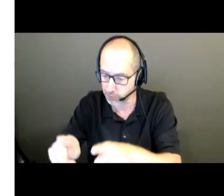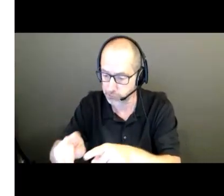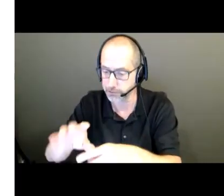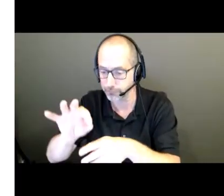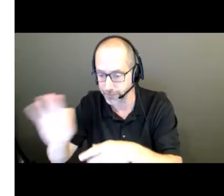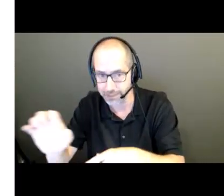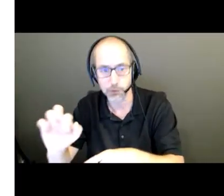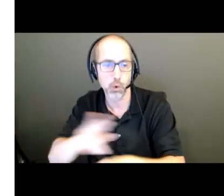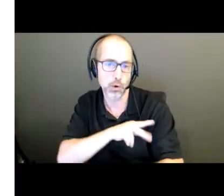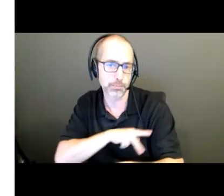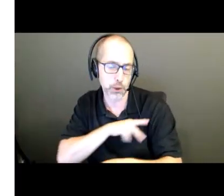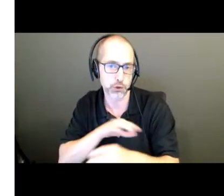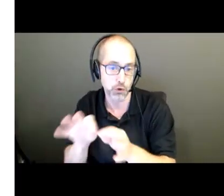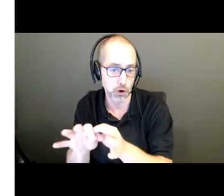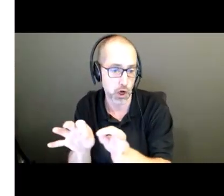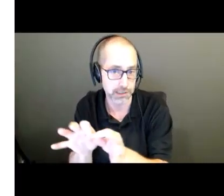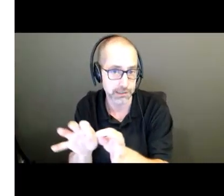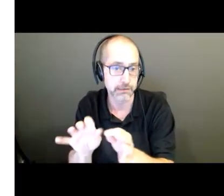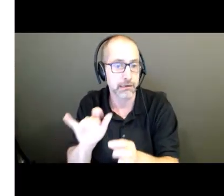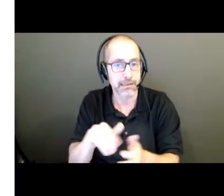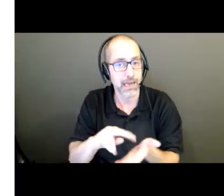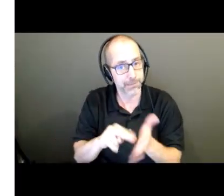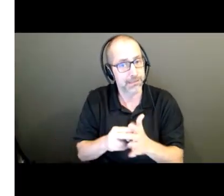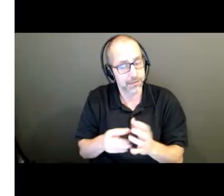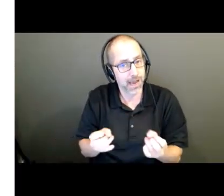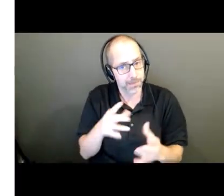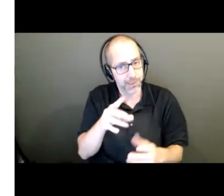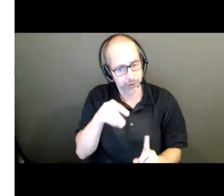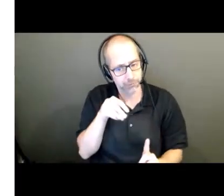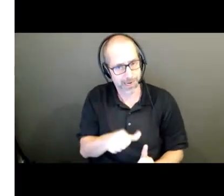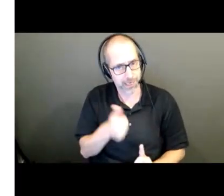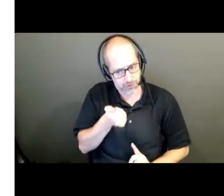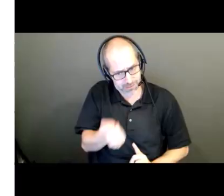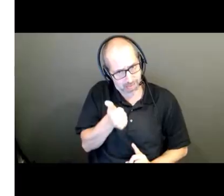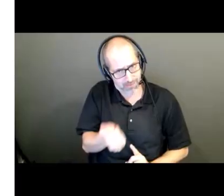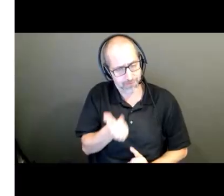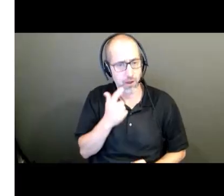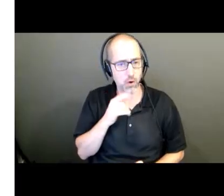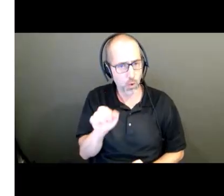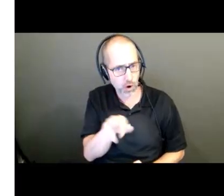This is essentially how much you are paying yourself or others for the residency-related work.